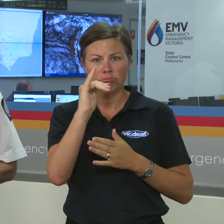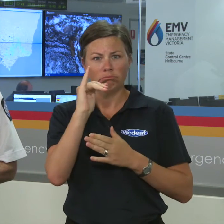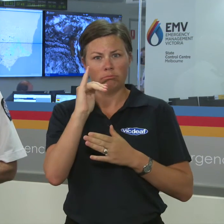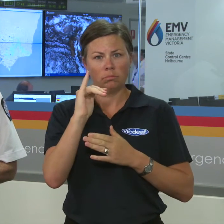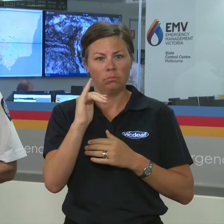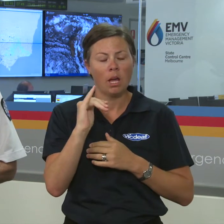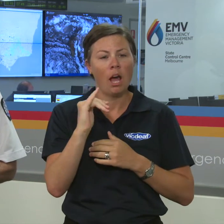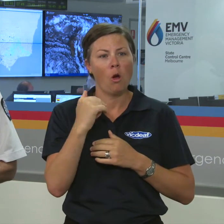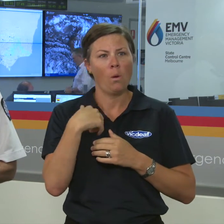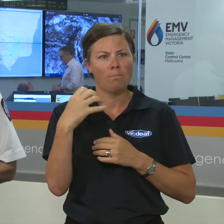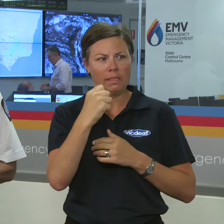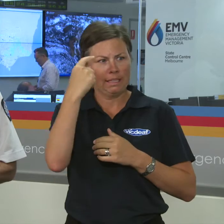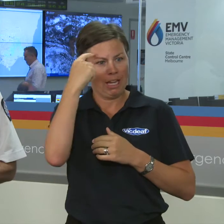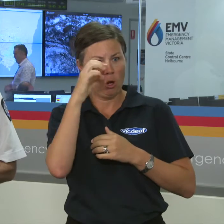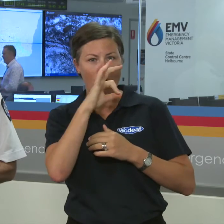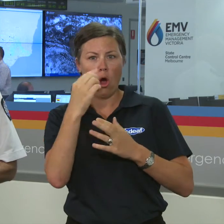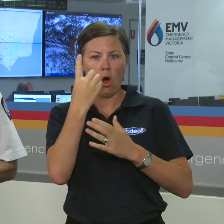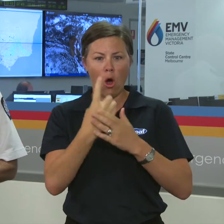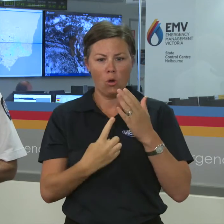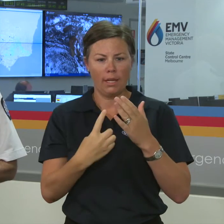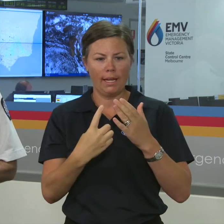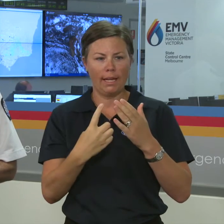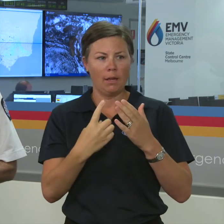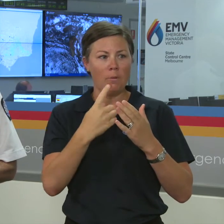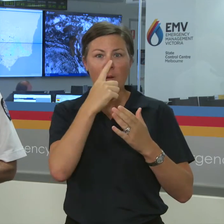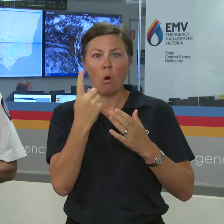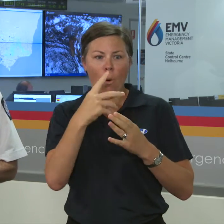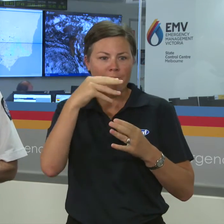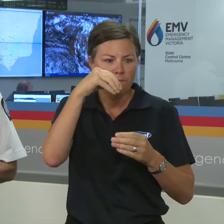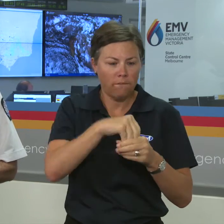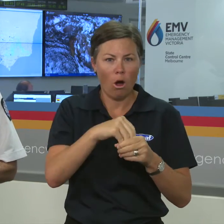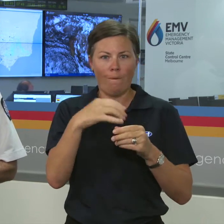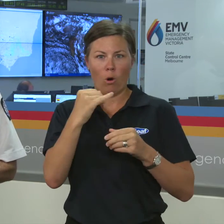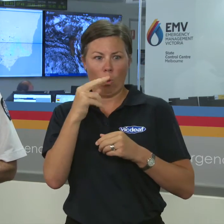people that have either been involved, seen it happen, know someone that’s been